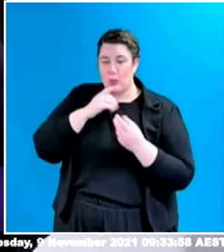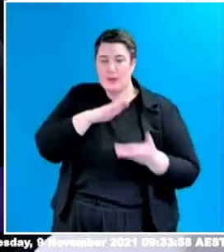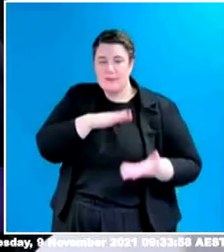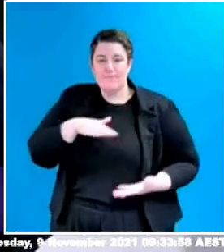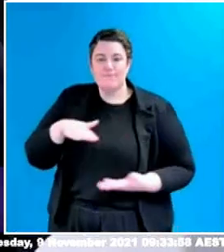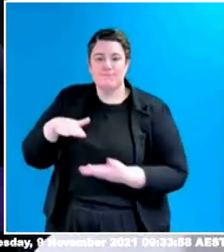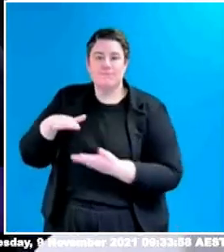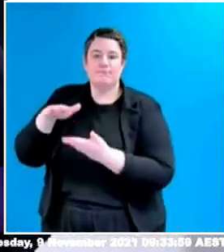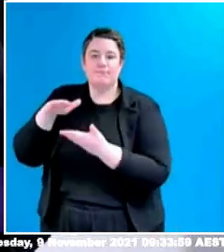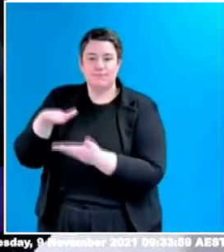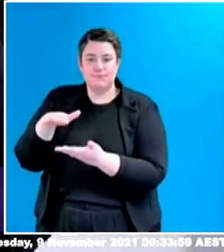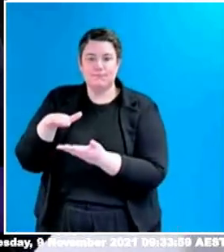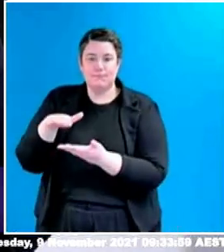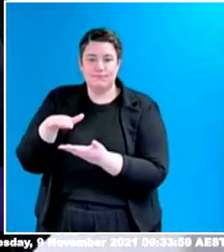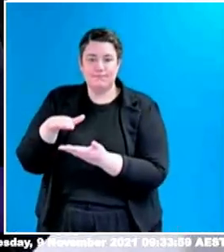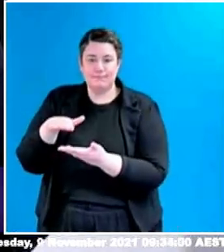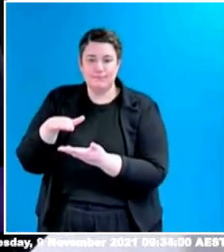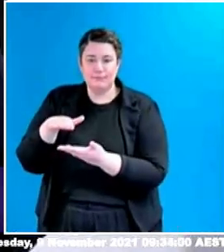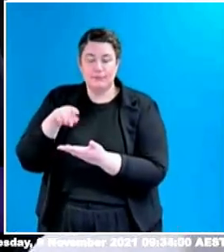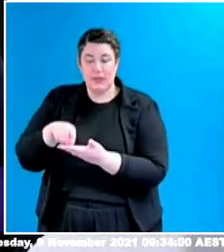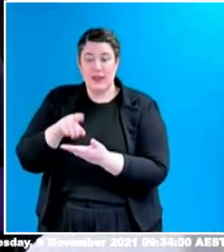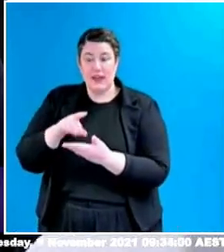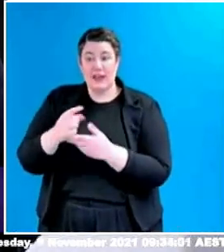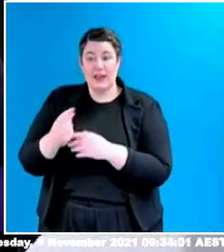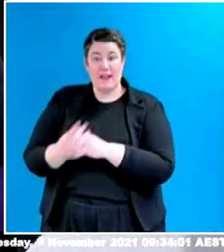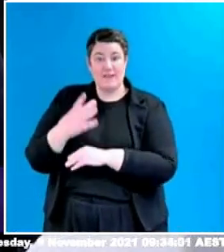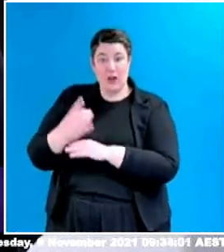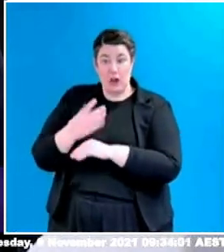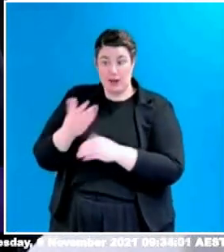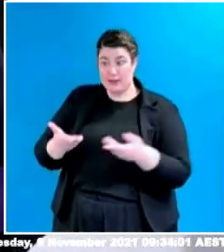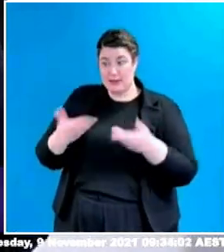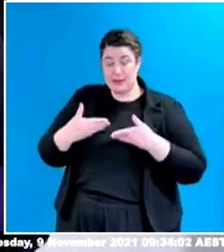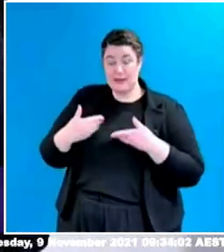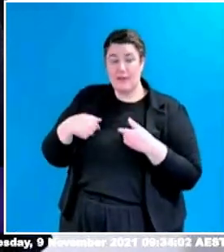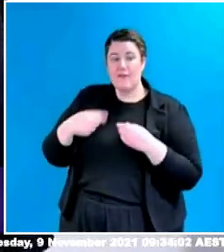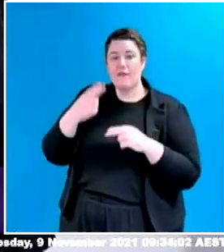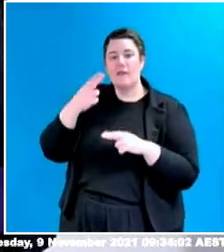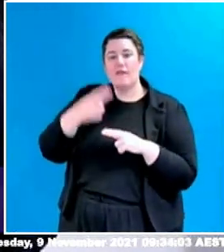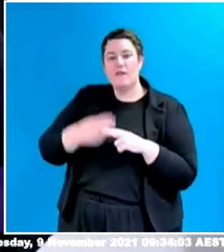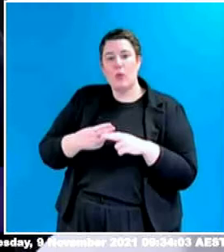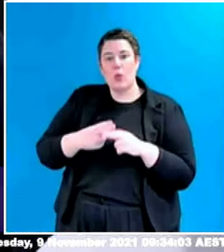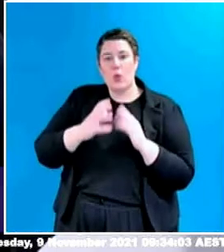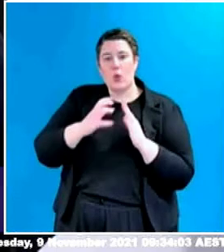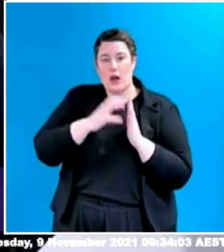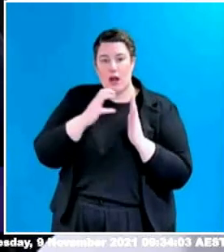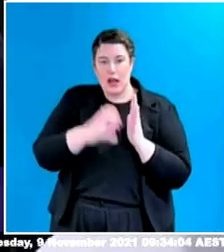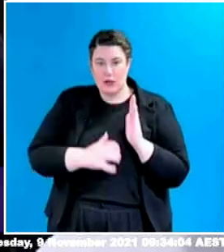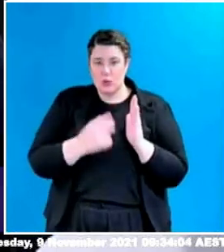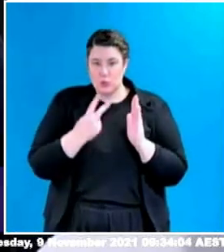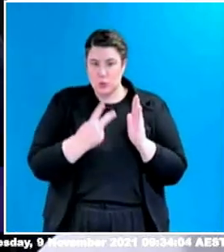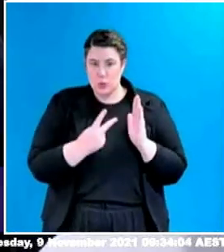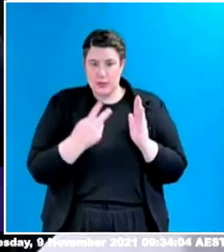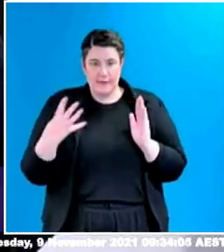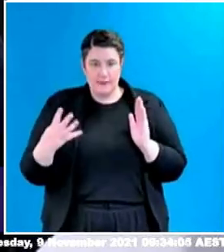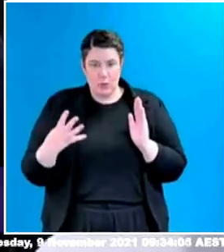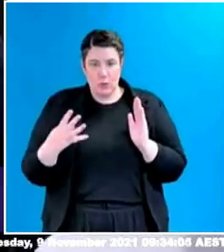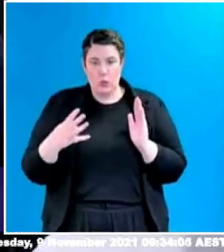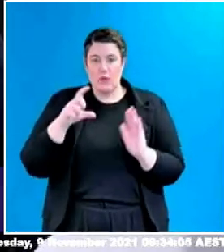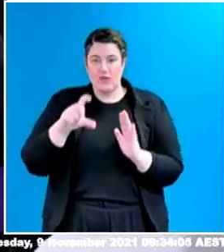That is advice that Professor Byrnes provided in relation to article 24 of the CRPD.